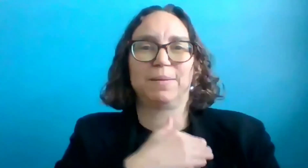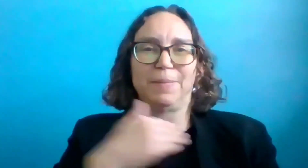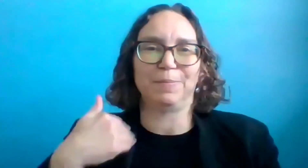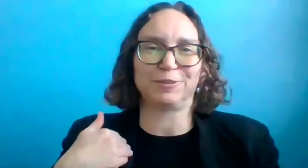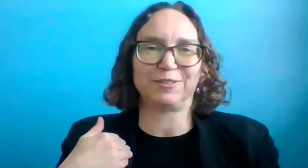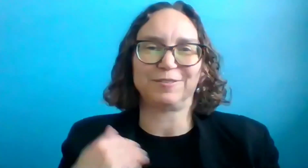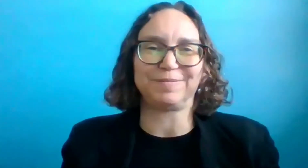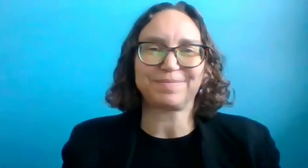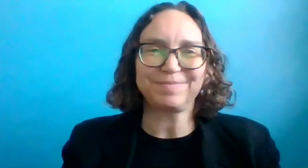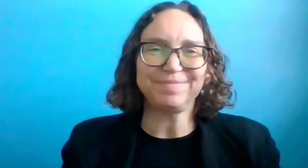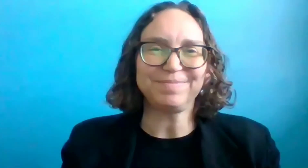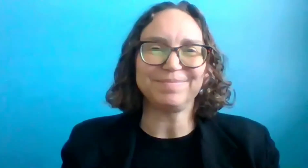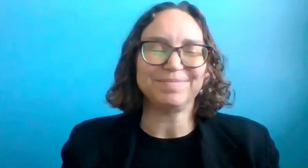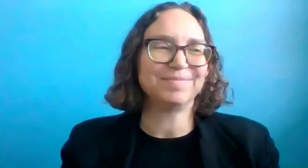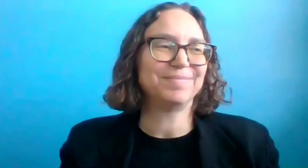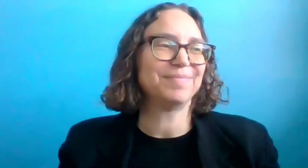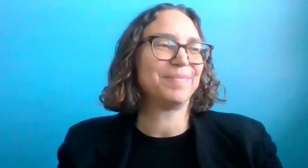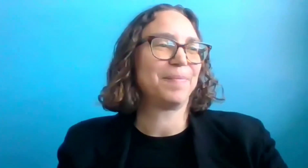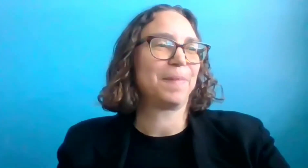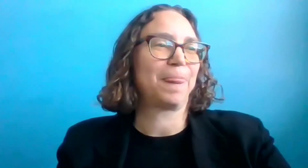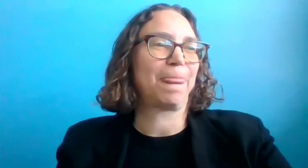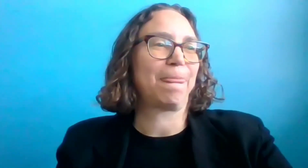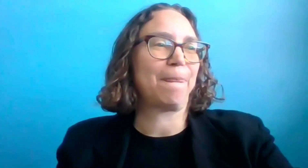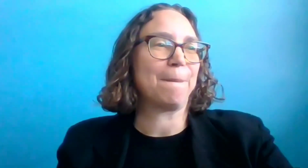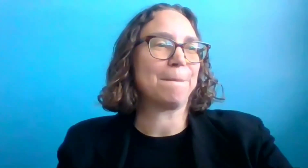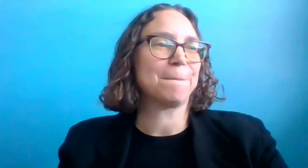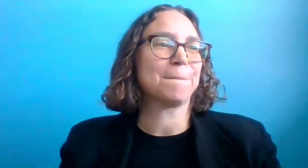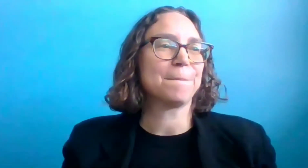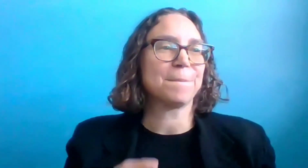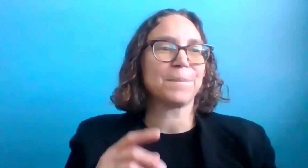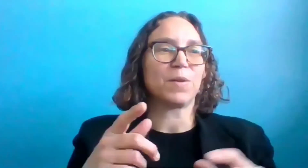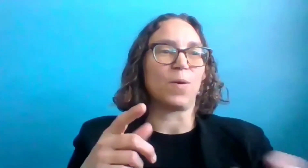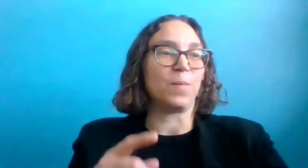and we wanted to be able to expand our services and serve more community members.